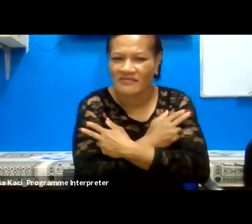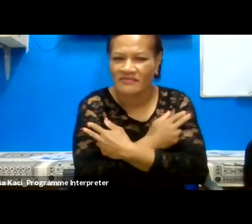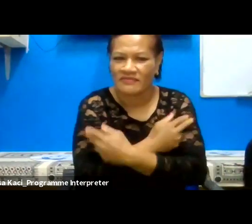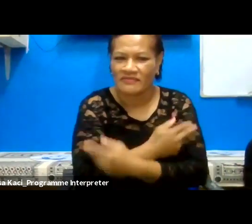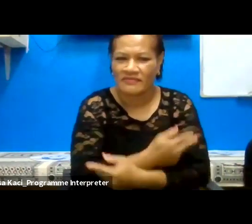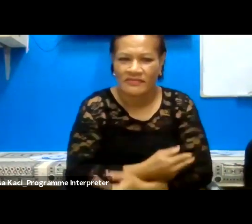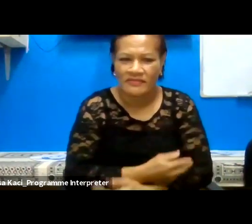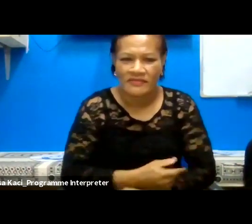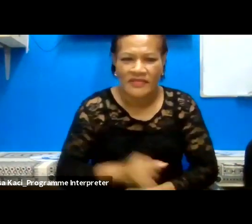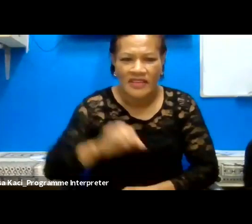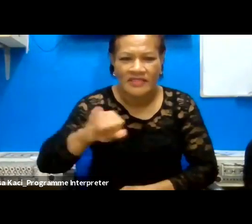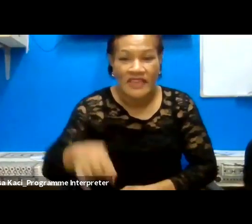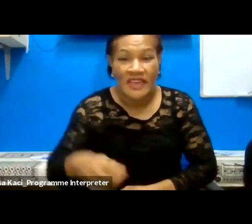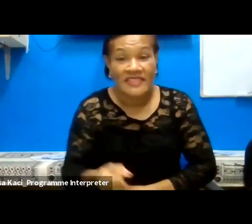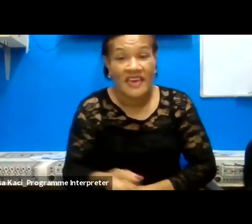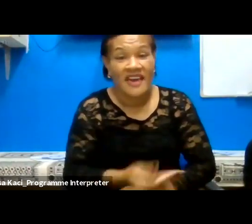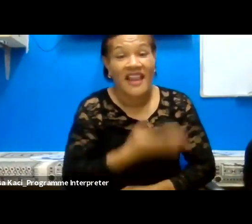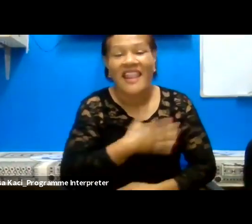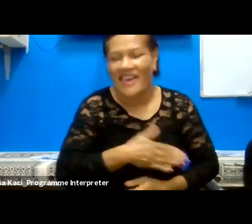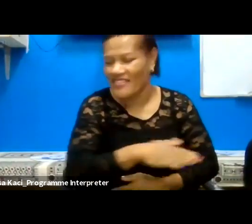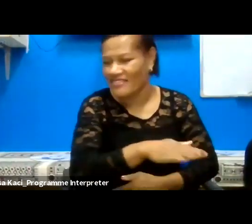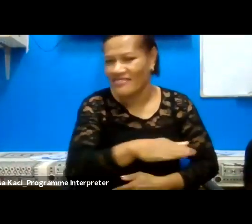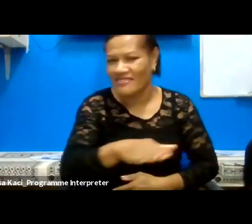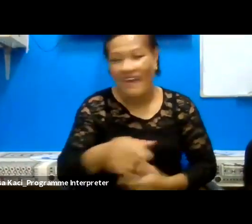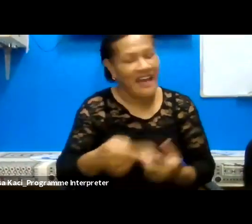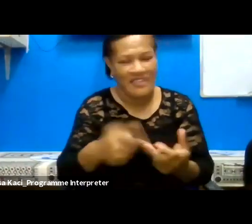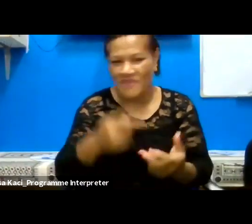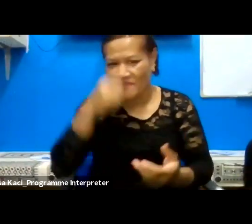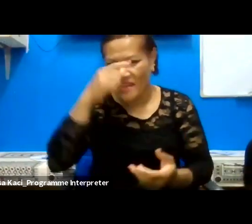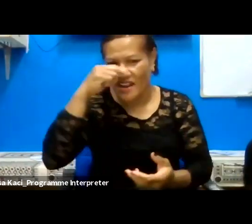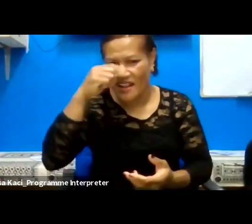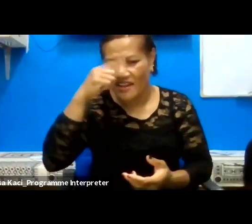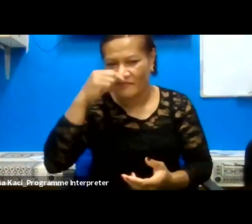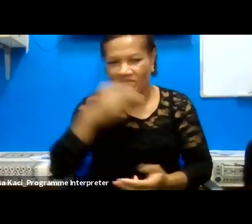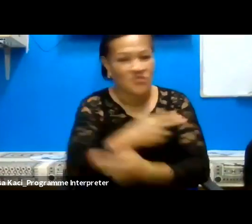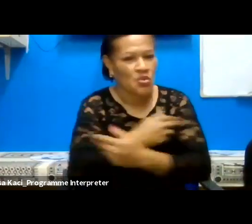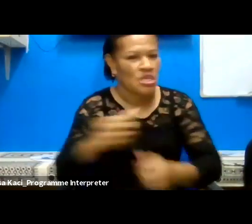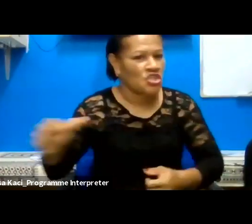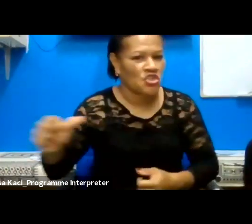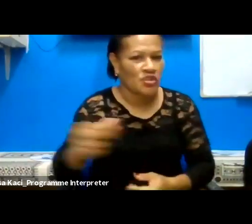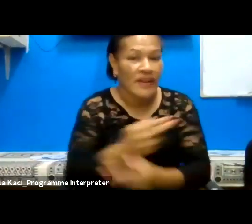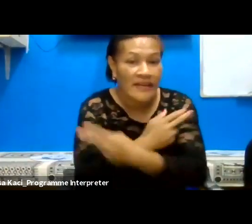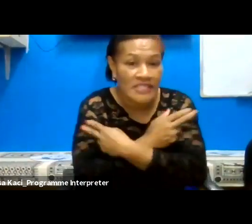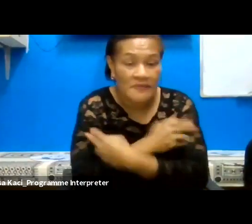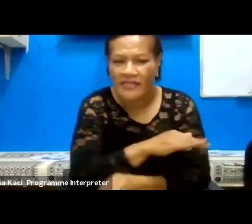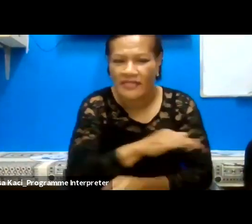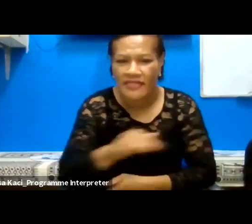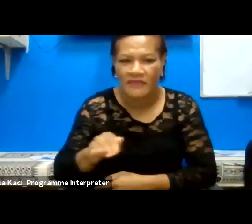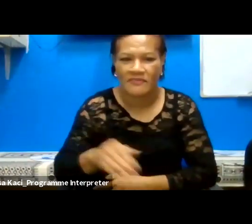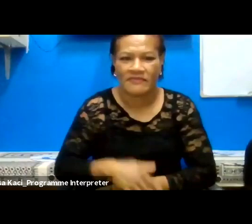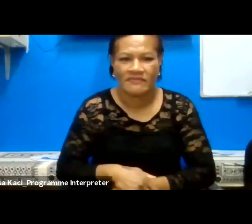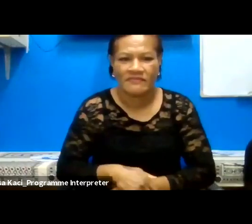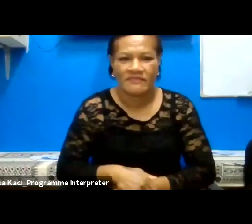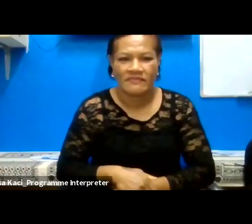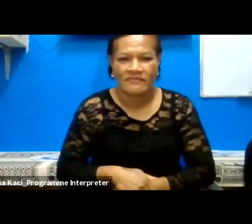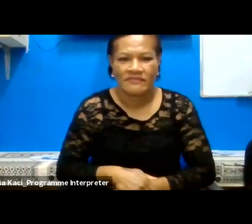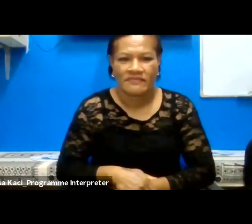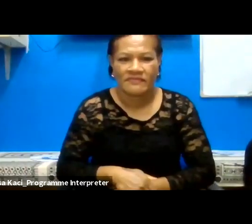and this year. the theme is celebrating.